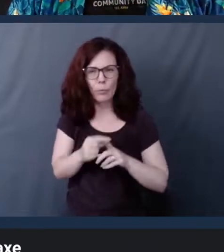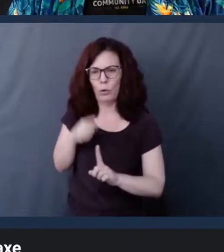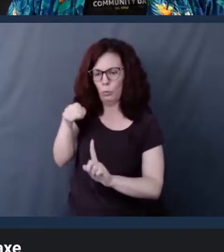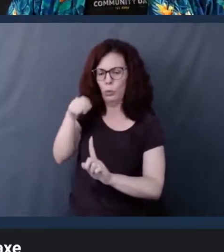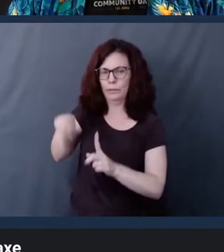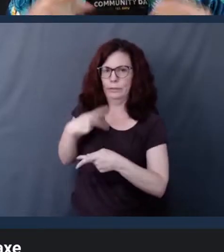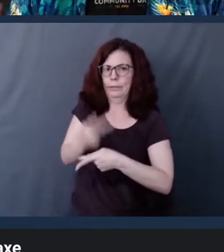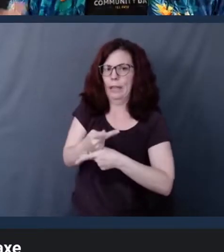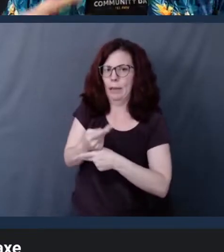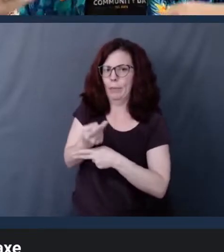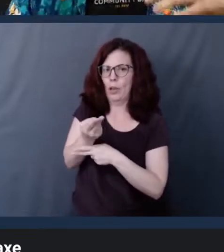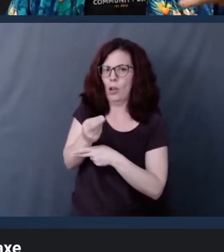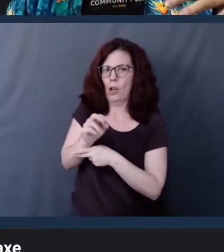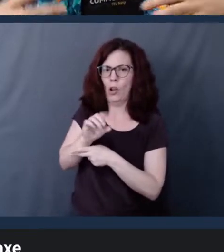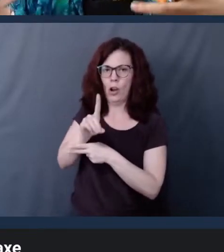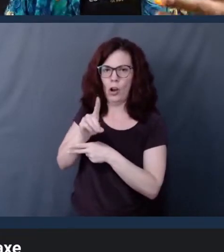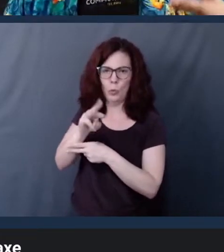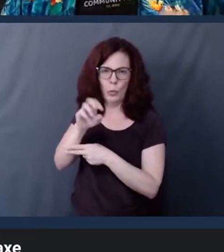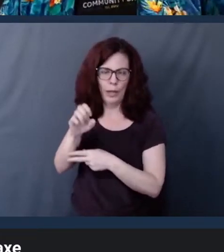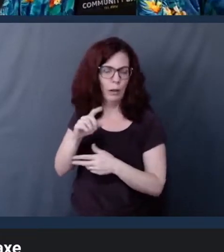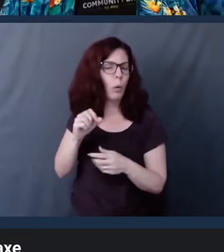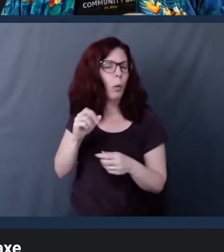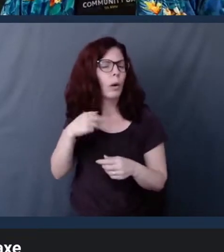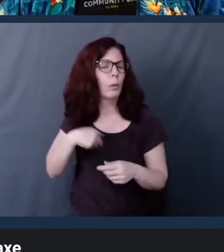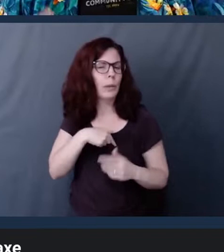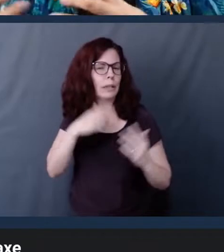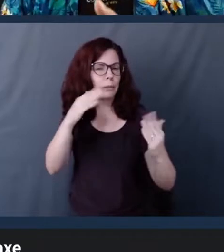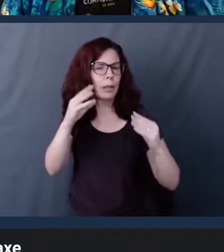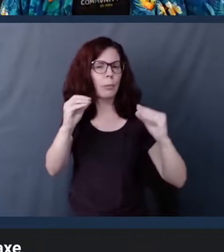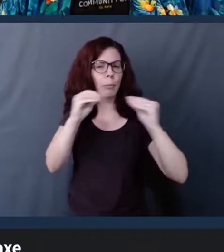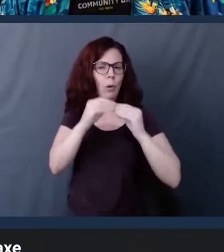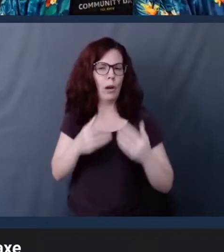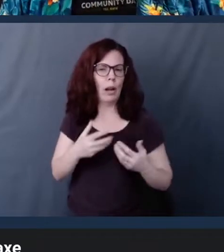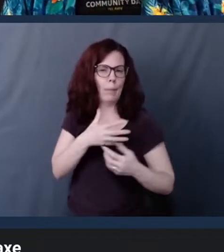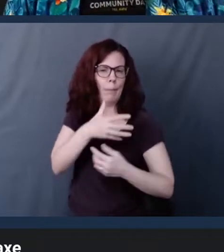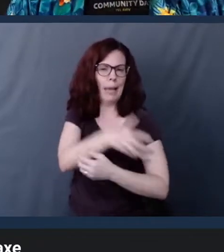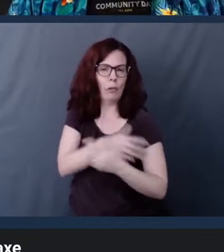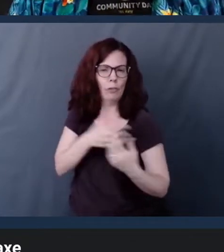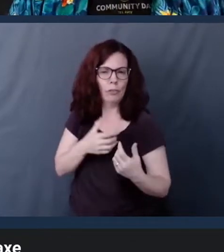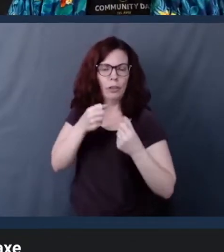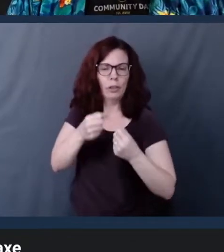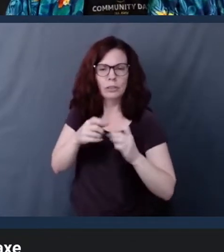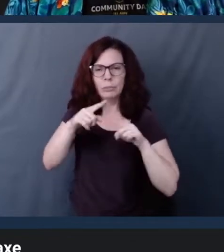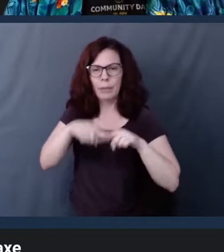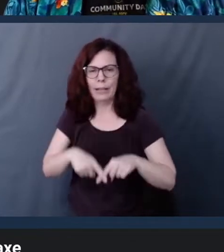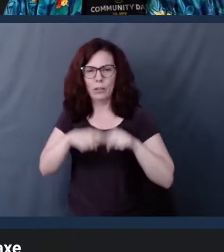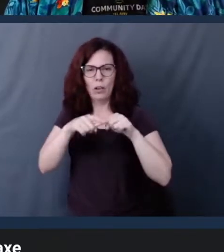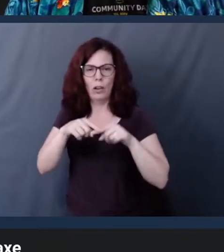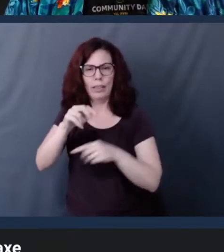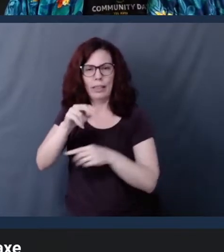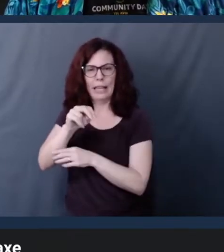or do we, can we expect more powerful ones based on more NVIDIA GPUs, et cetera? That's a great question.